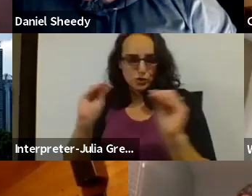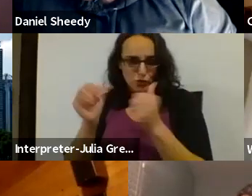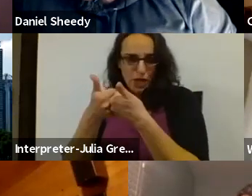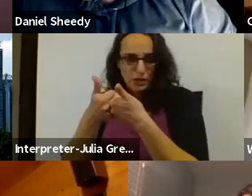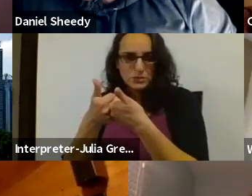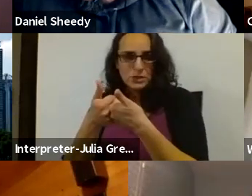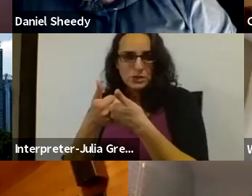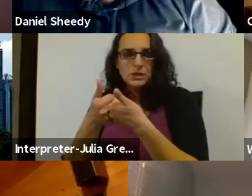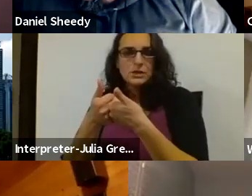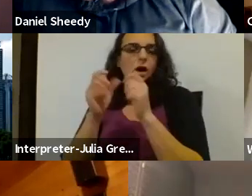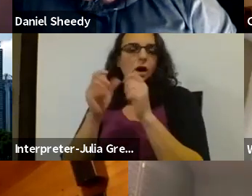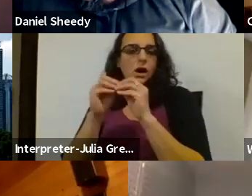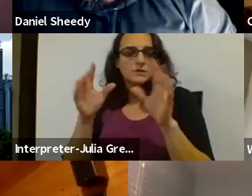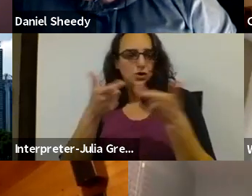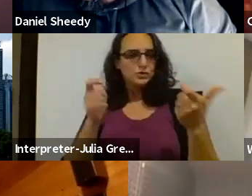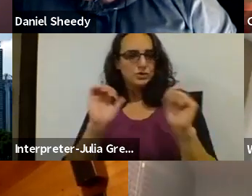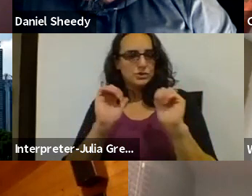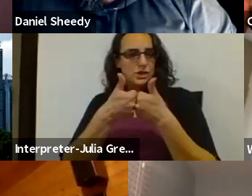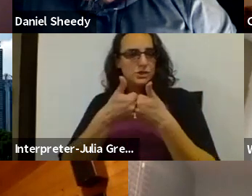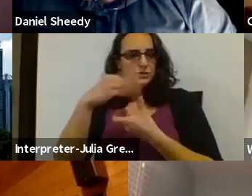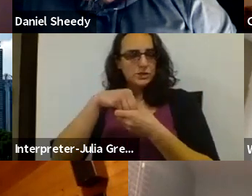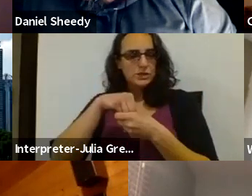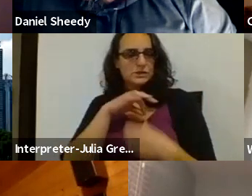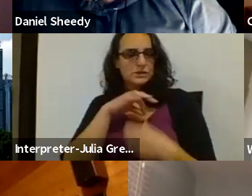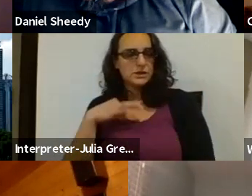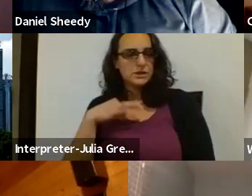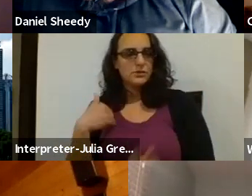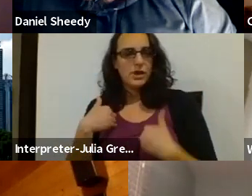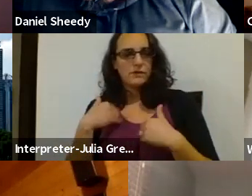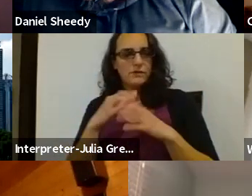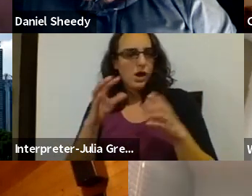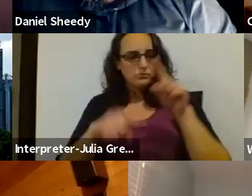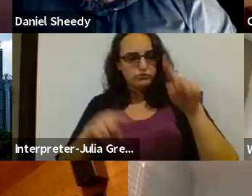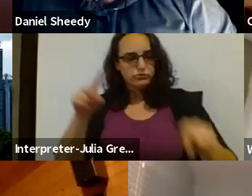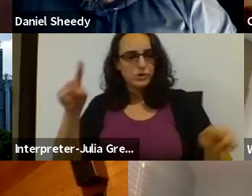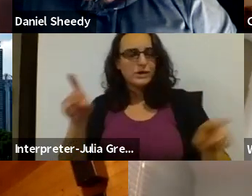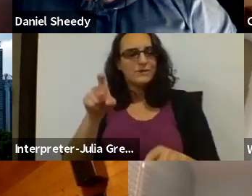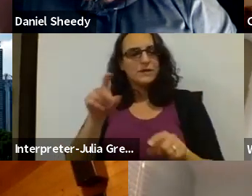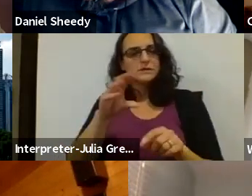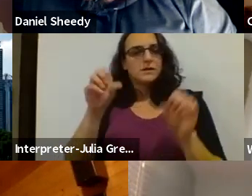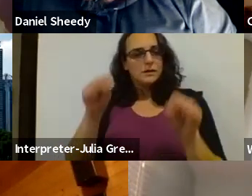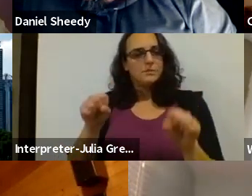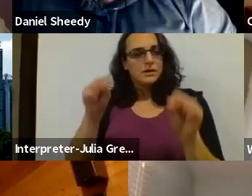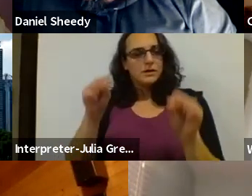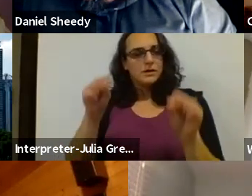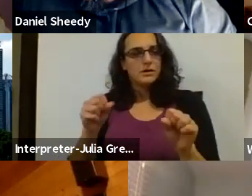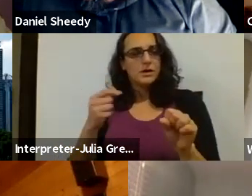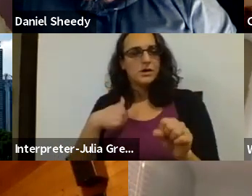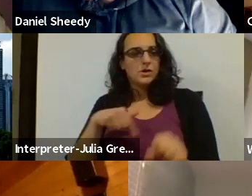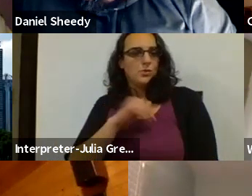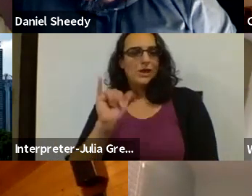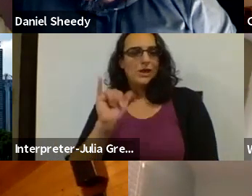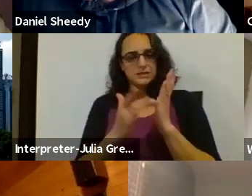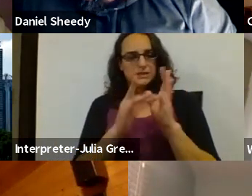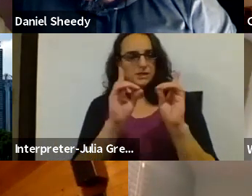Christina Scilingo: That you know in that within a staff. We have a wide variety of needs and abilities and we as a tech department have tried really, really hard.